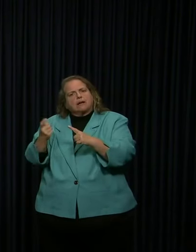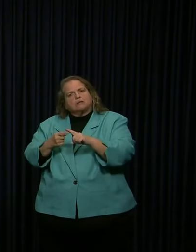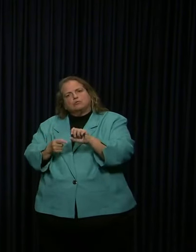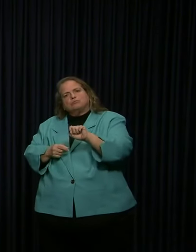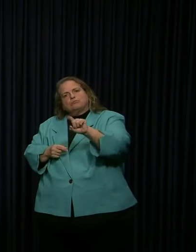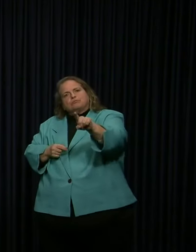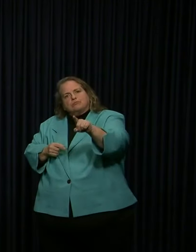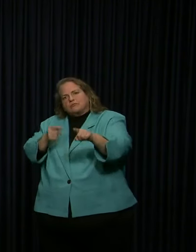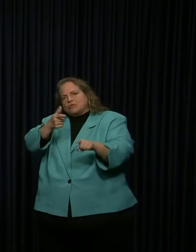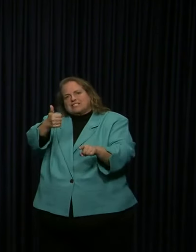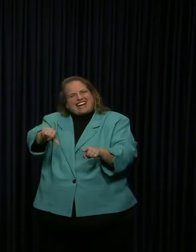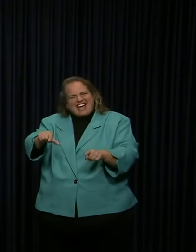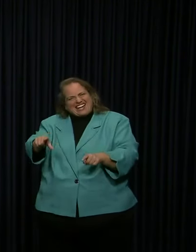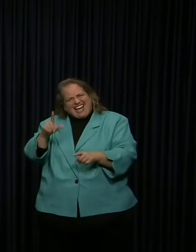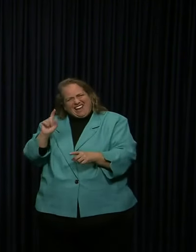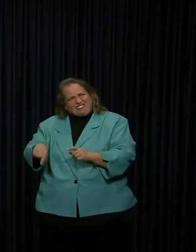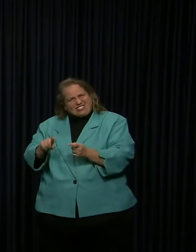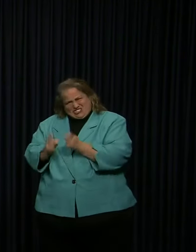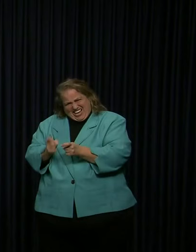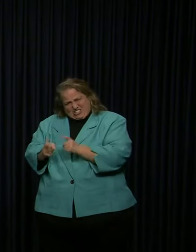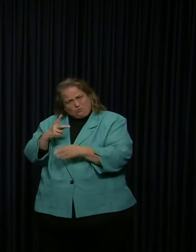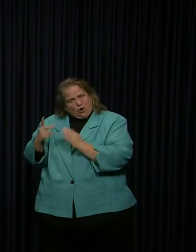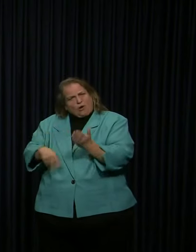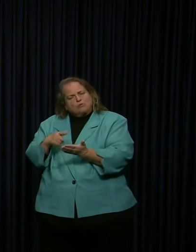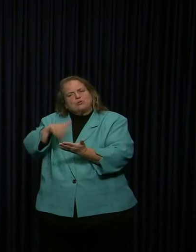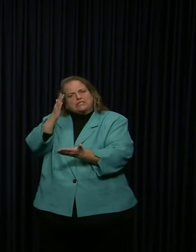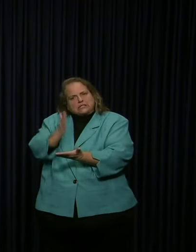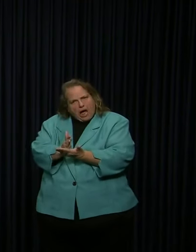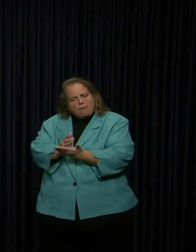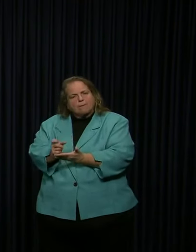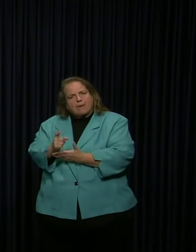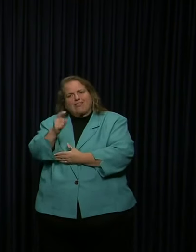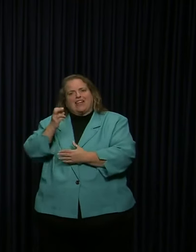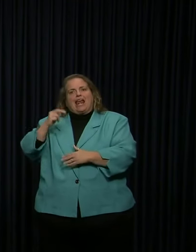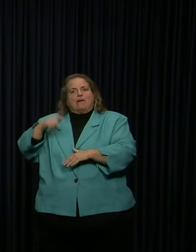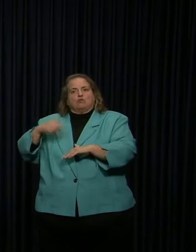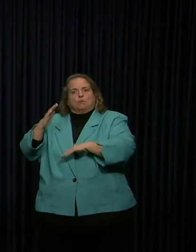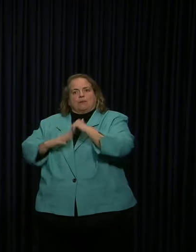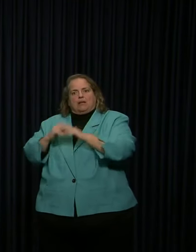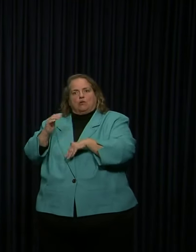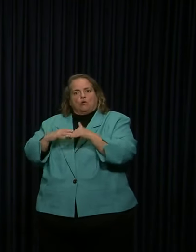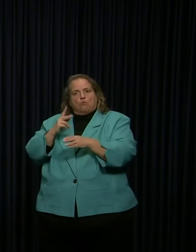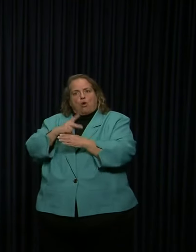EVERY DAY WE HEAR FROM FOLKS THAT WERE FRUSTRATED, THAT IT